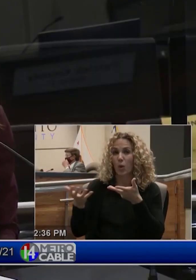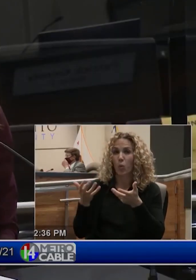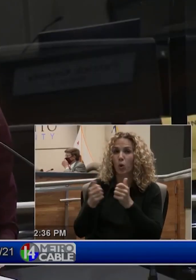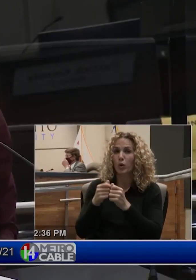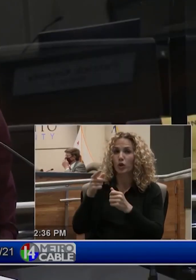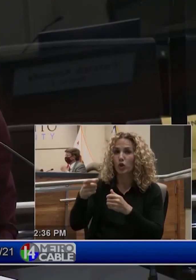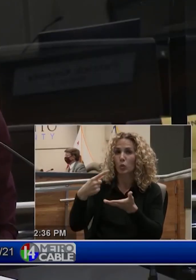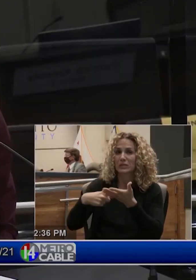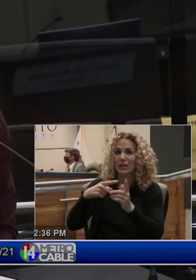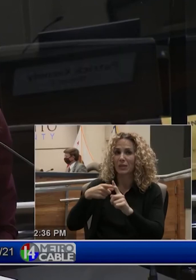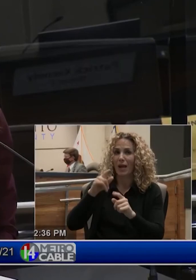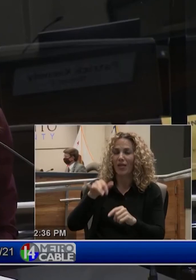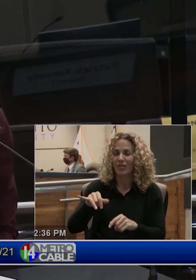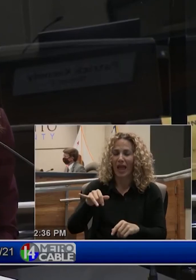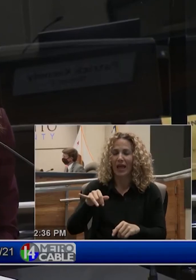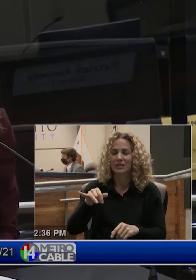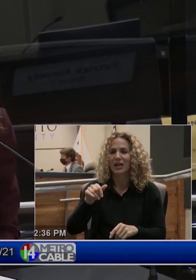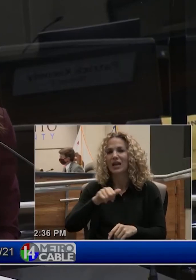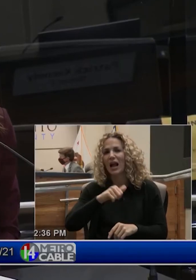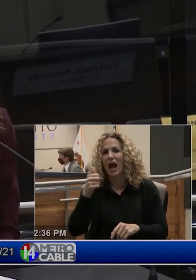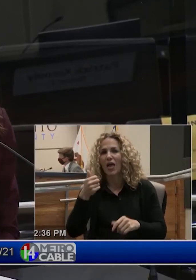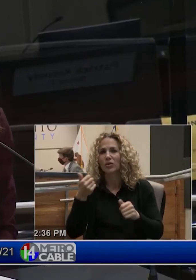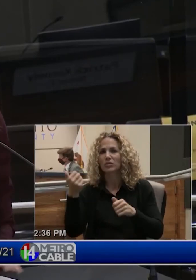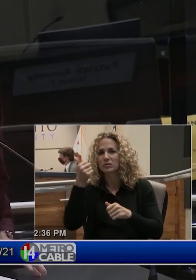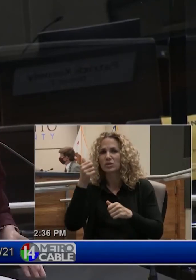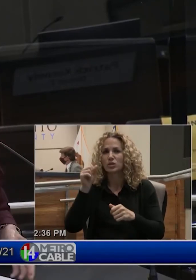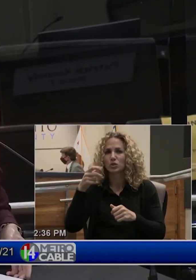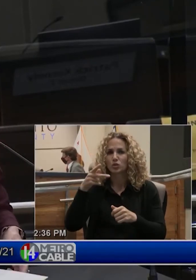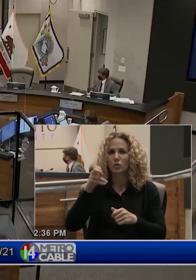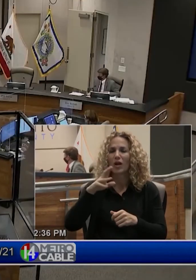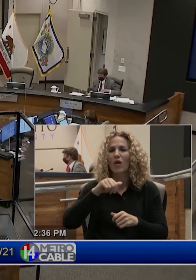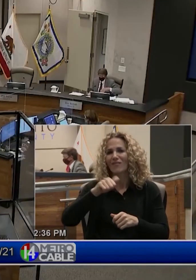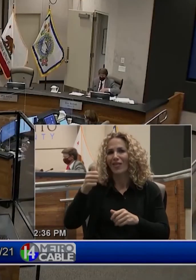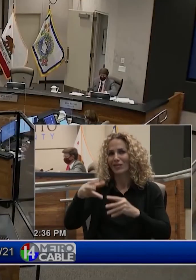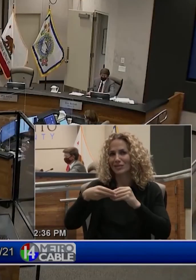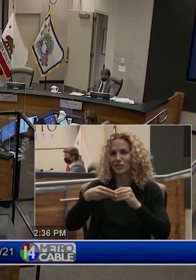YES. >> AND HI OTHER SUPERVISOR WITH AND HI OTHER SUPERVISOR WITH ADDITIONAL NEEDS.